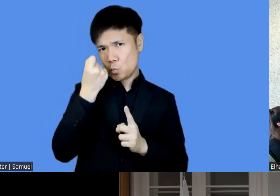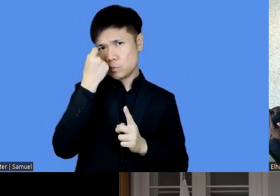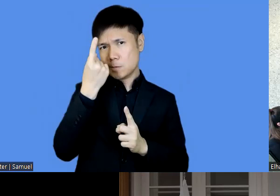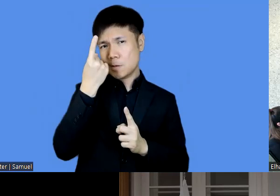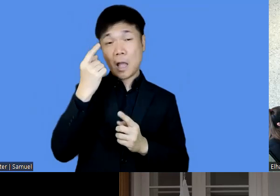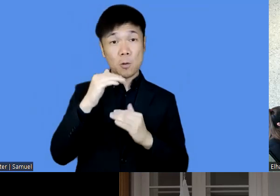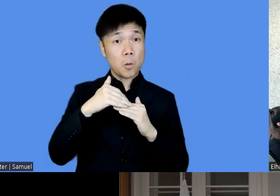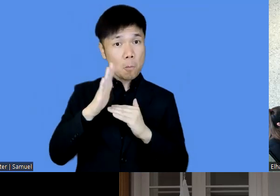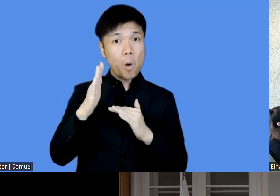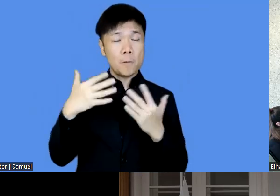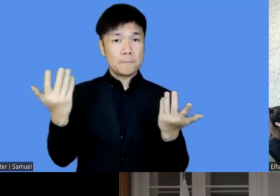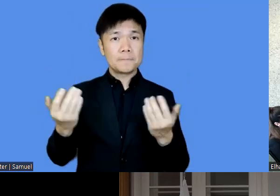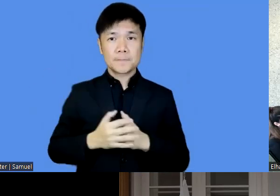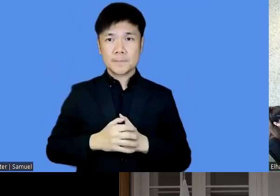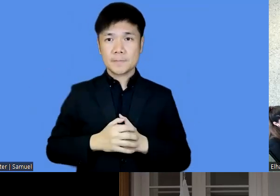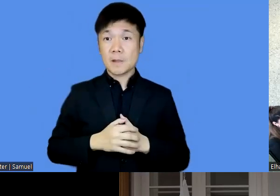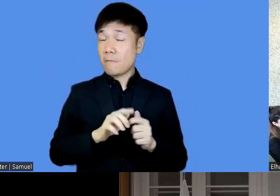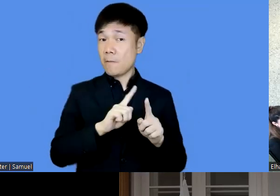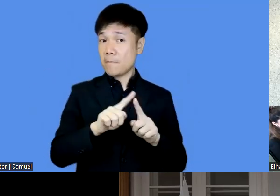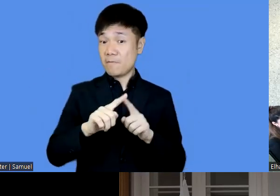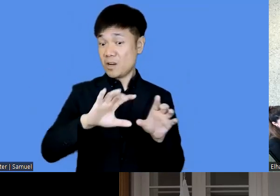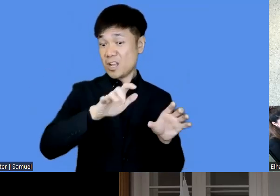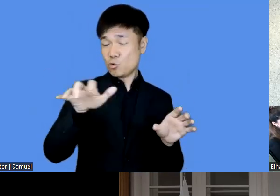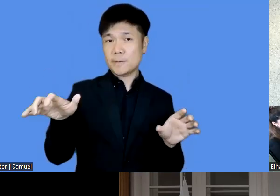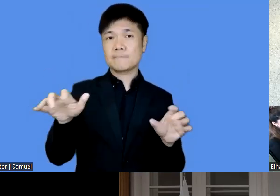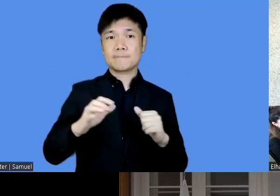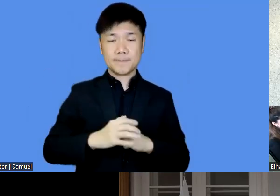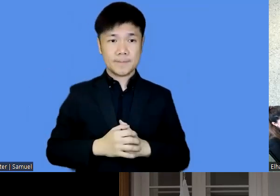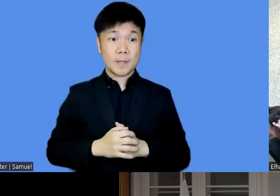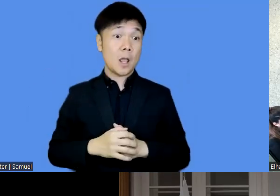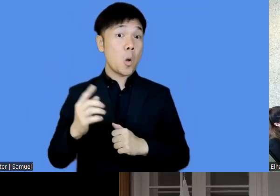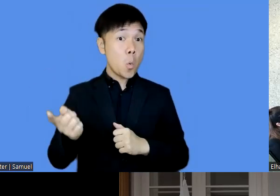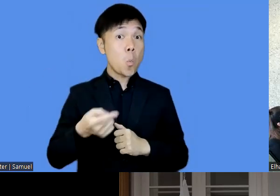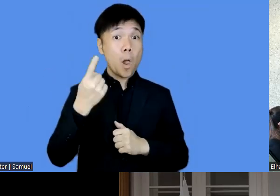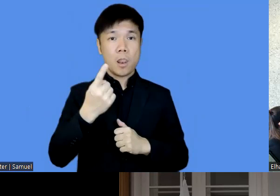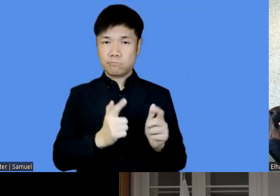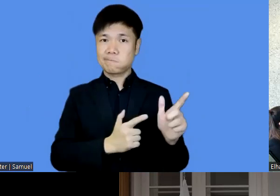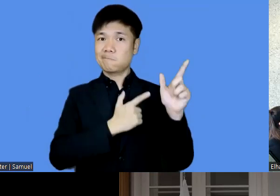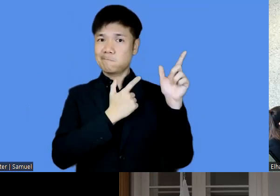in different regions around the world, with one country and one military is probably the